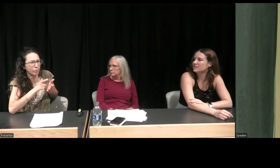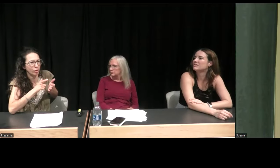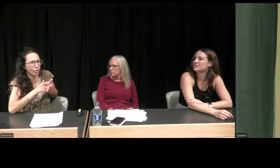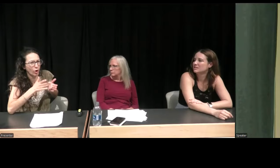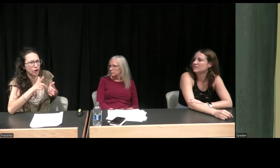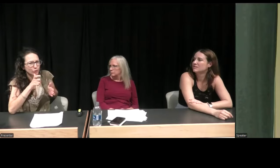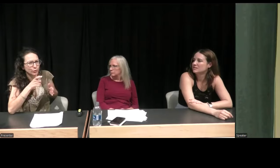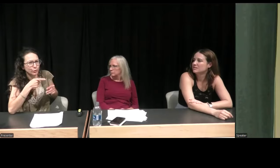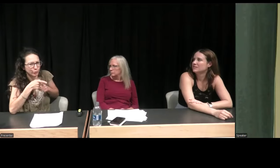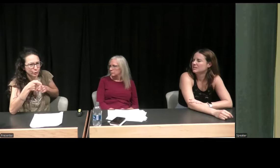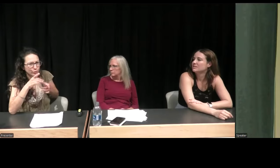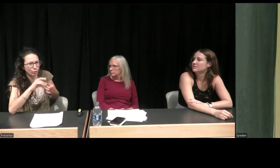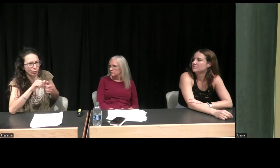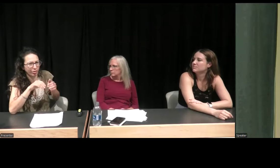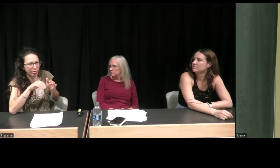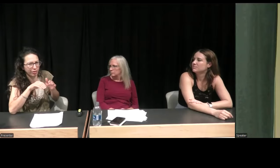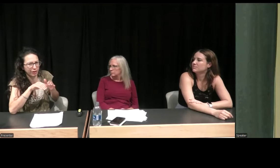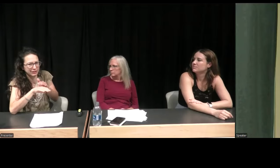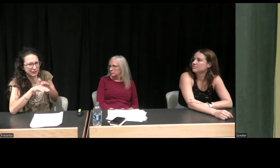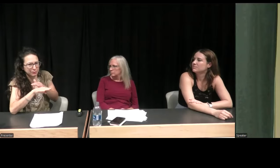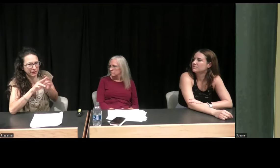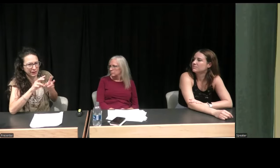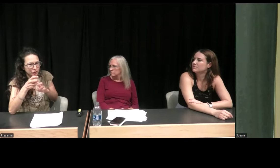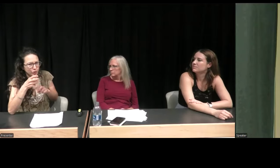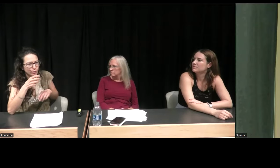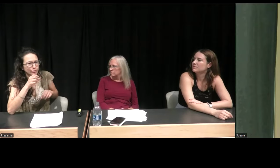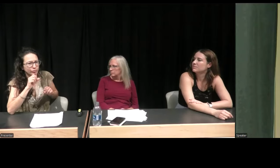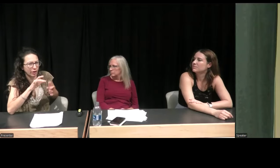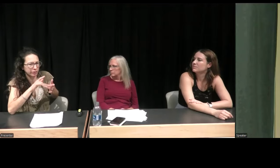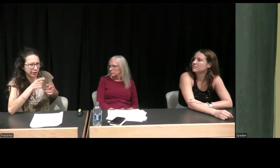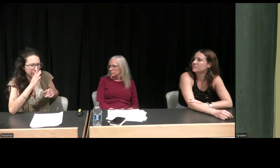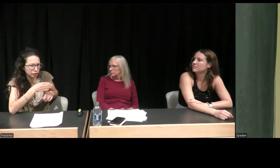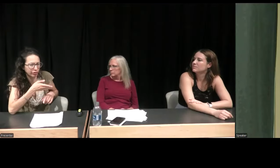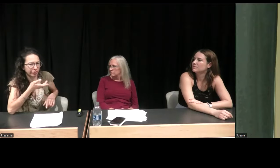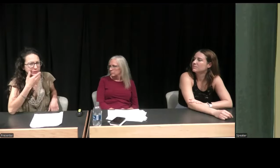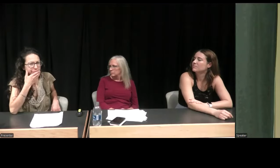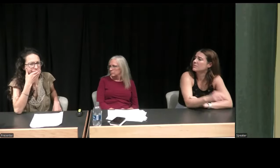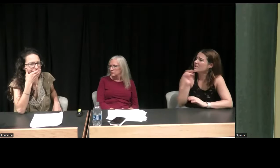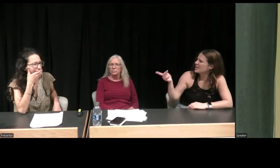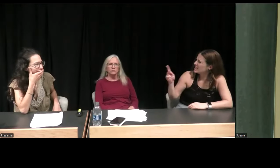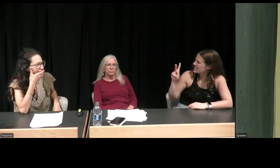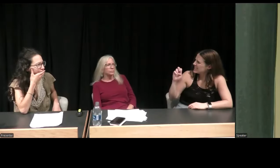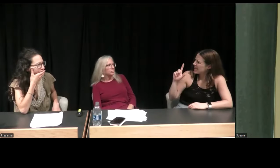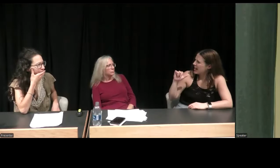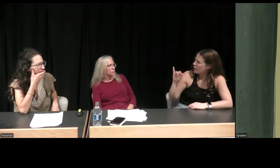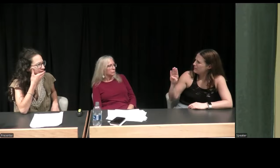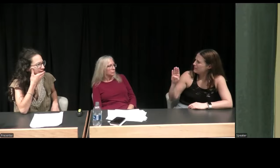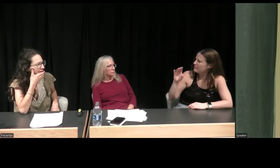know that there are some lawyers who specialize with accessibility related issues in the EOC